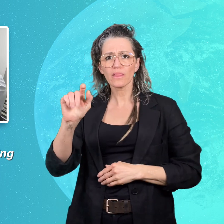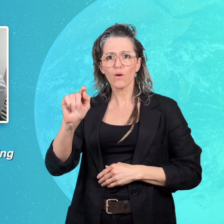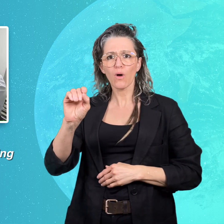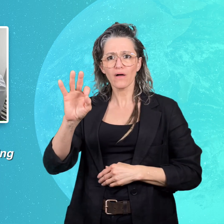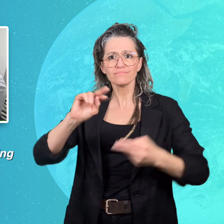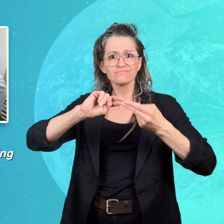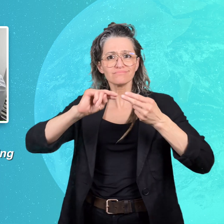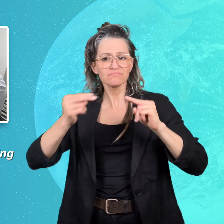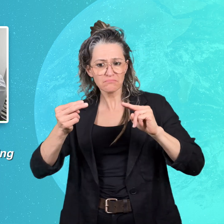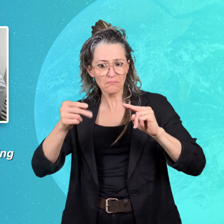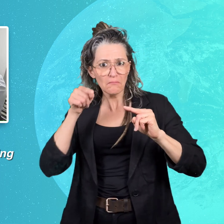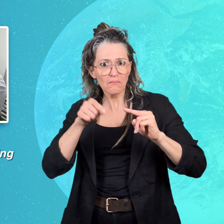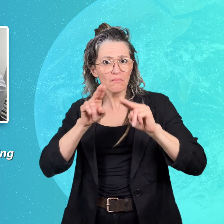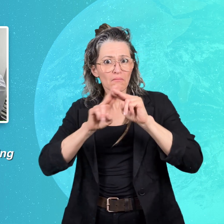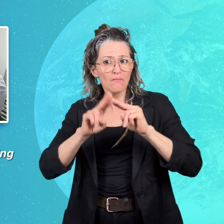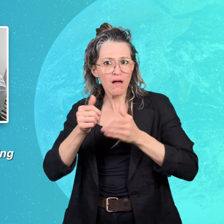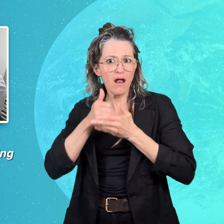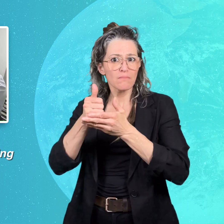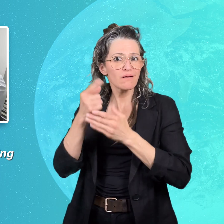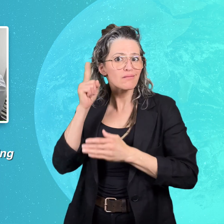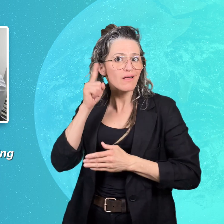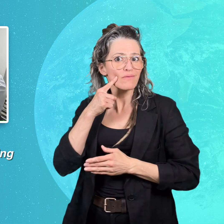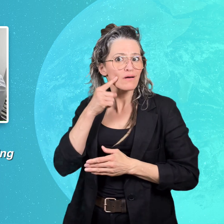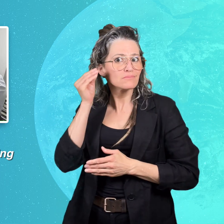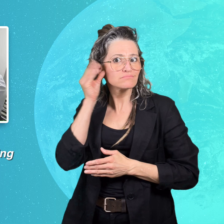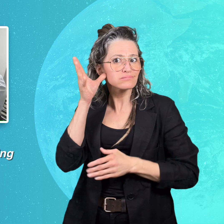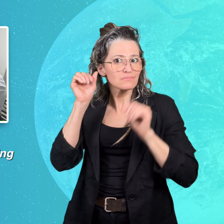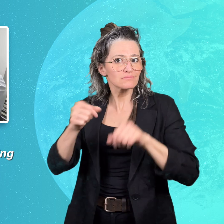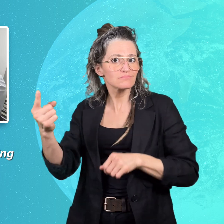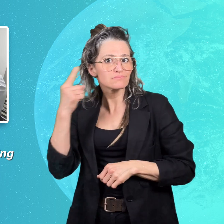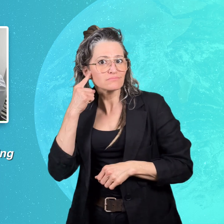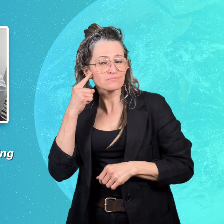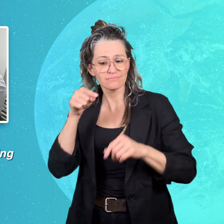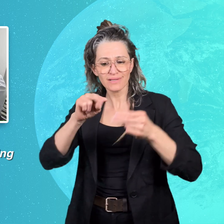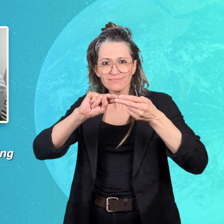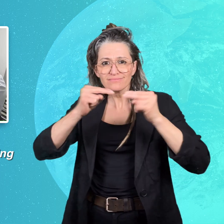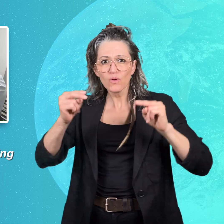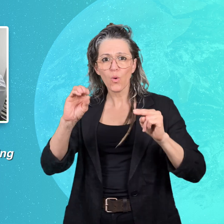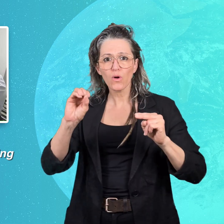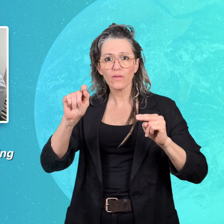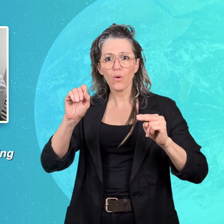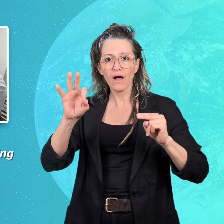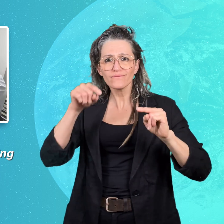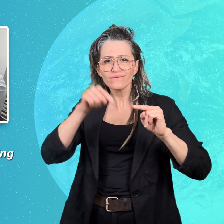to make a protein that sends signals from the ear to the brain,